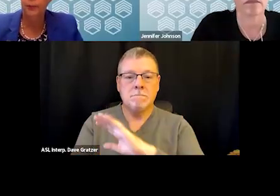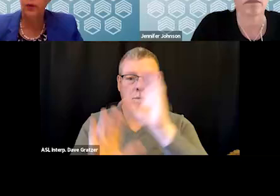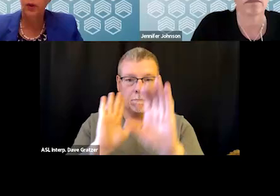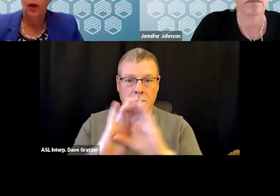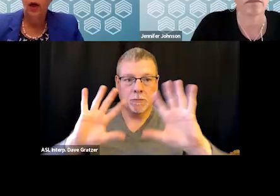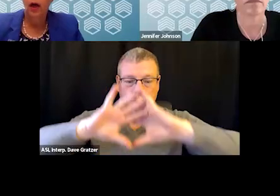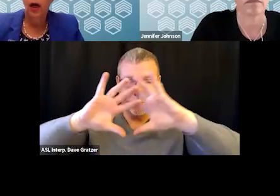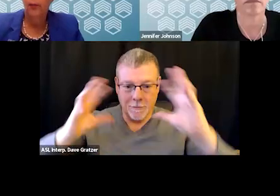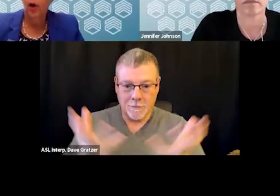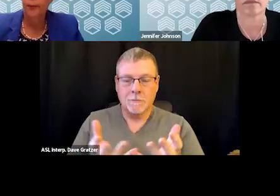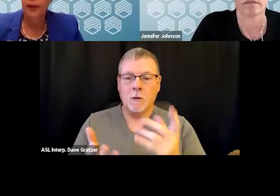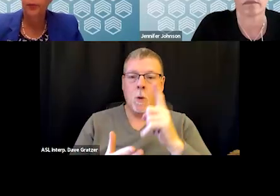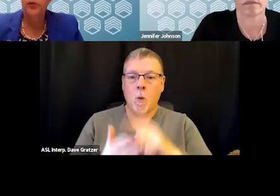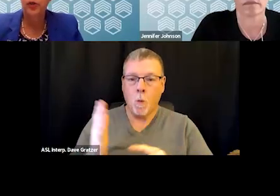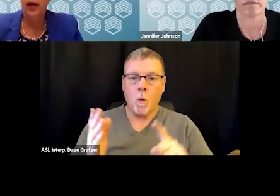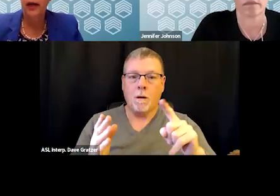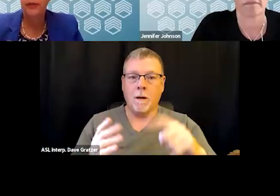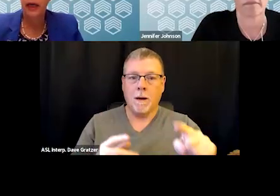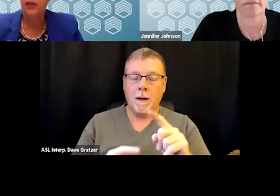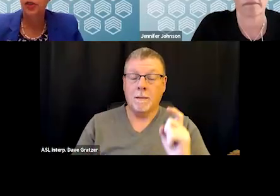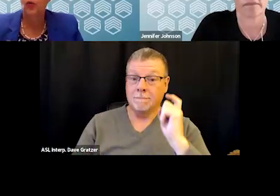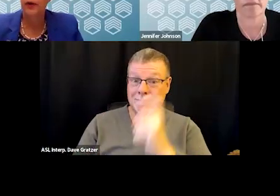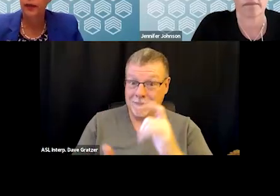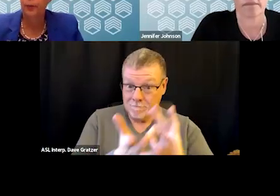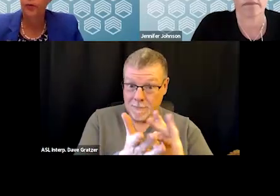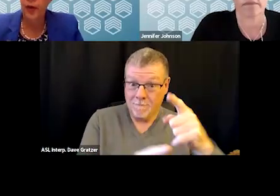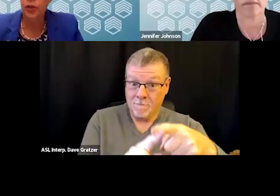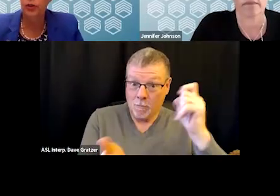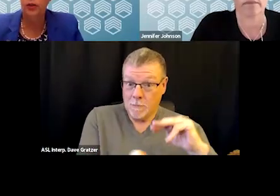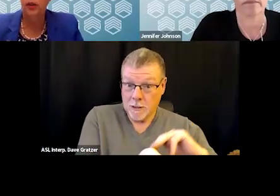your people, um, are being prescribed and to know what their professional,